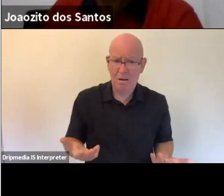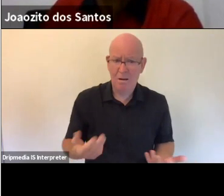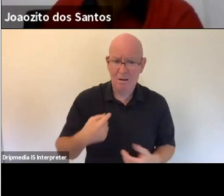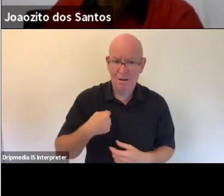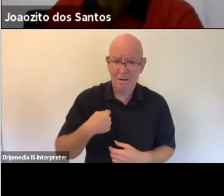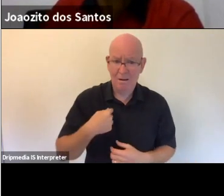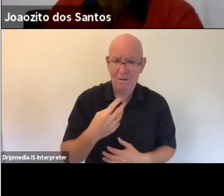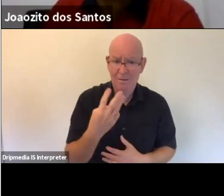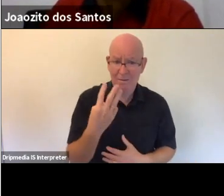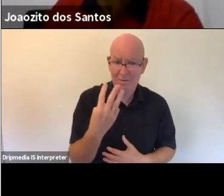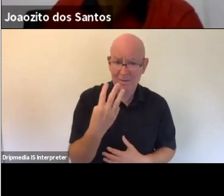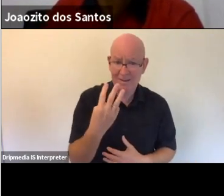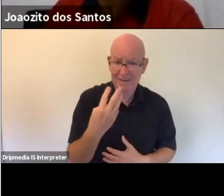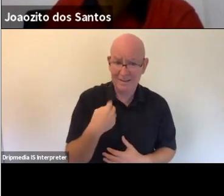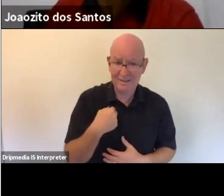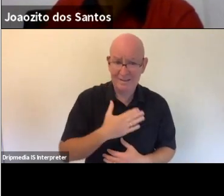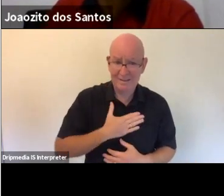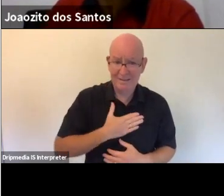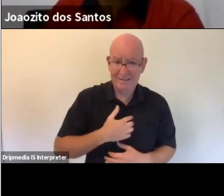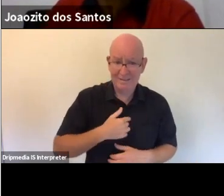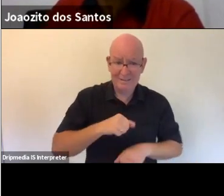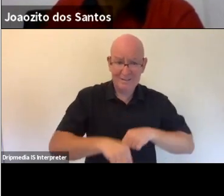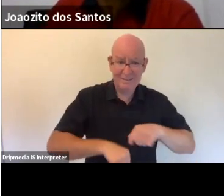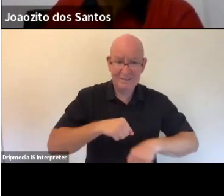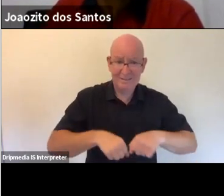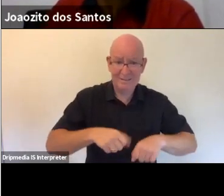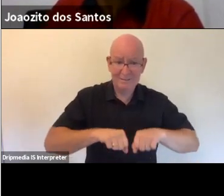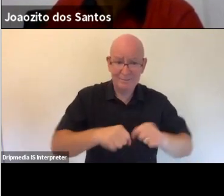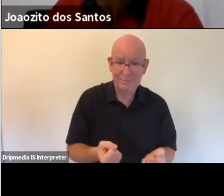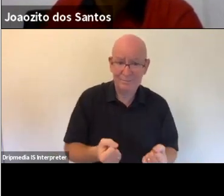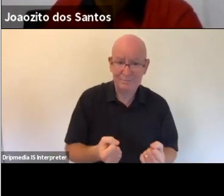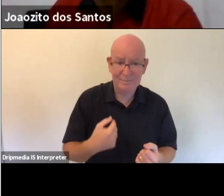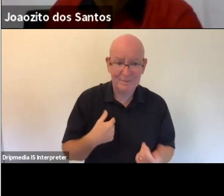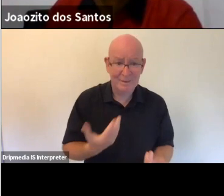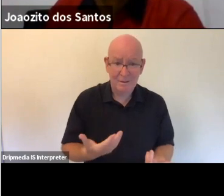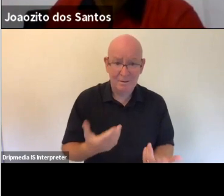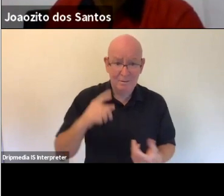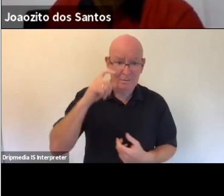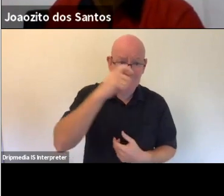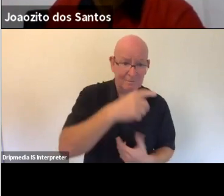To move and also to do the mobility and also to do the…